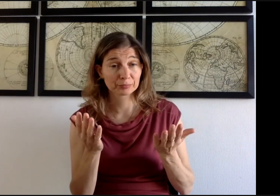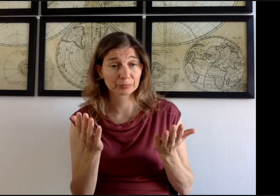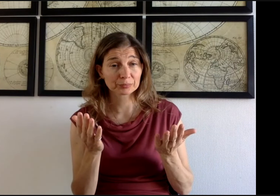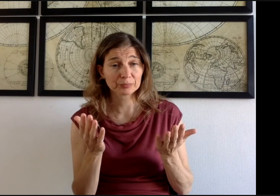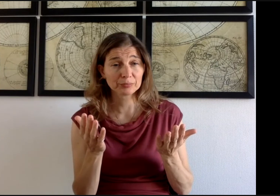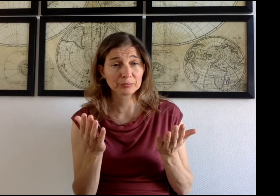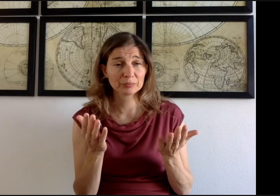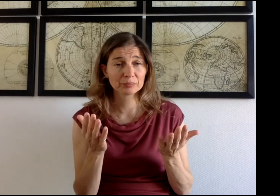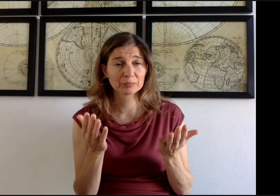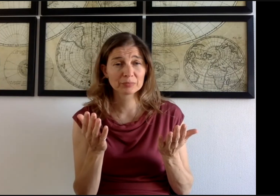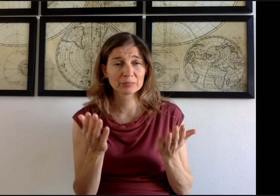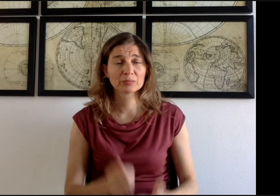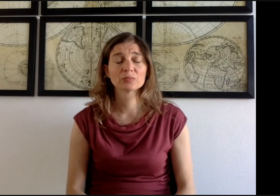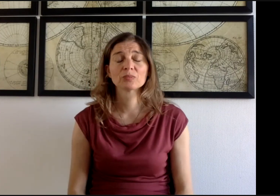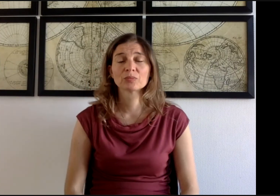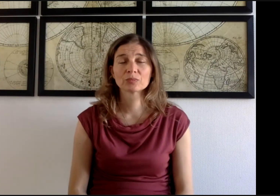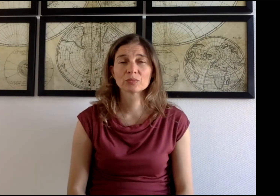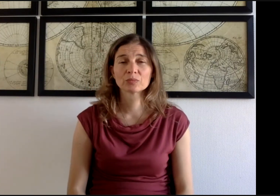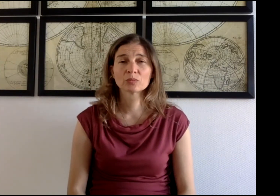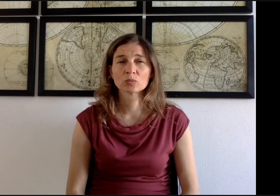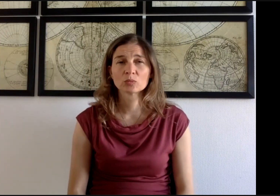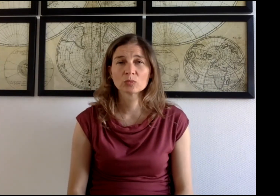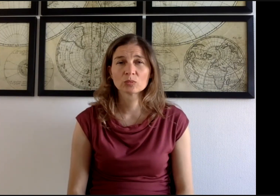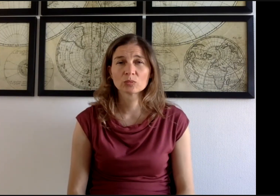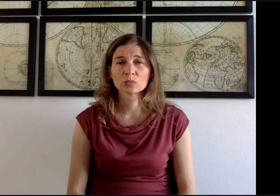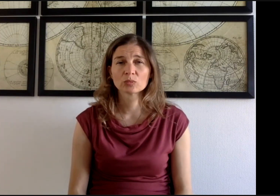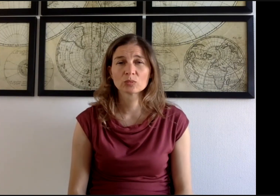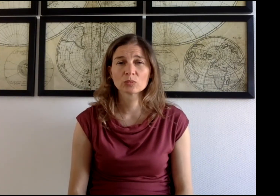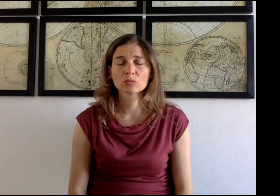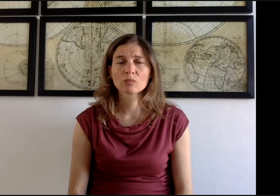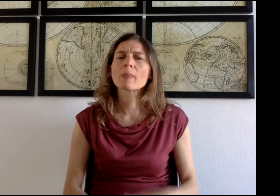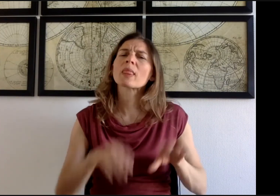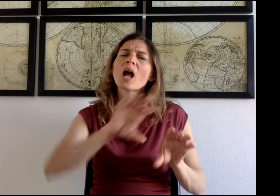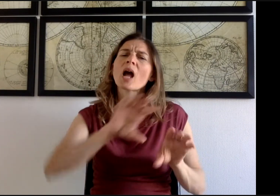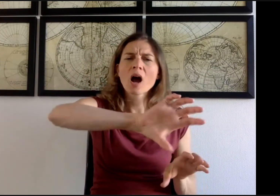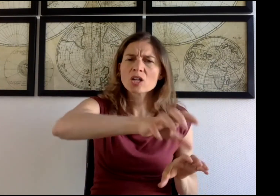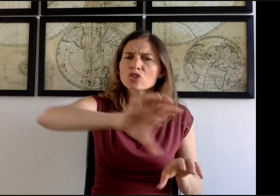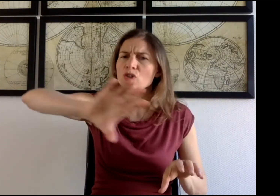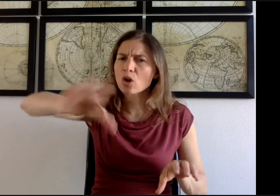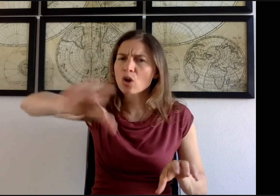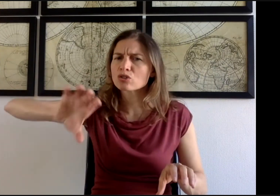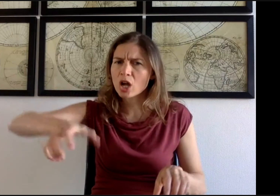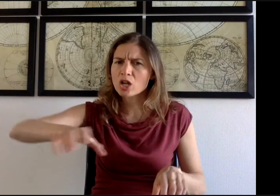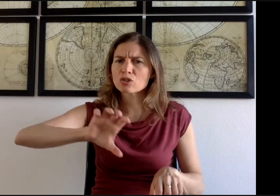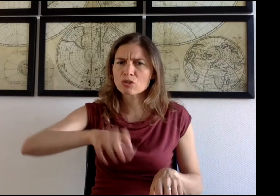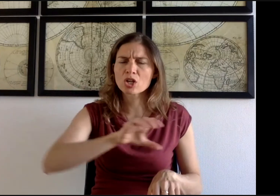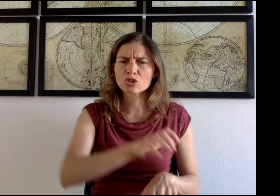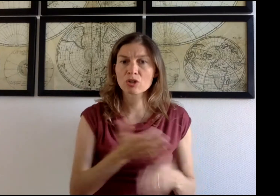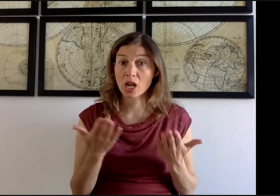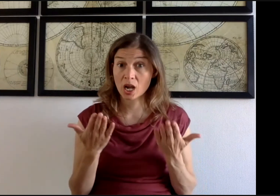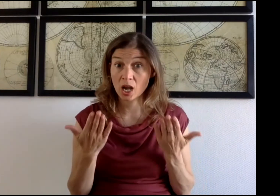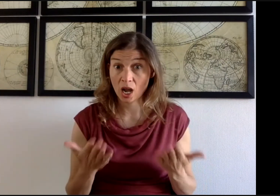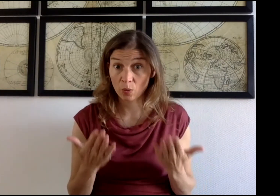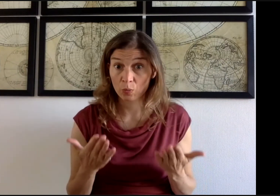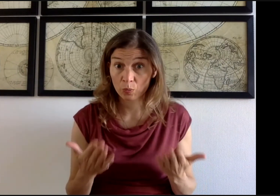how properly are the countries, the inhabitants of the countries,